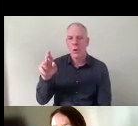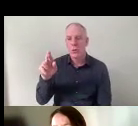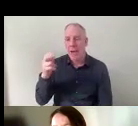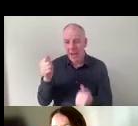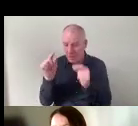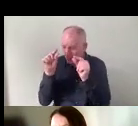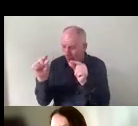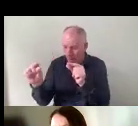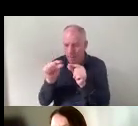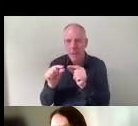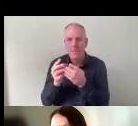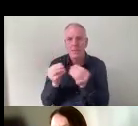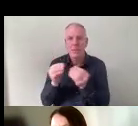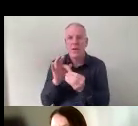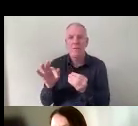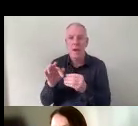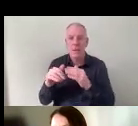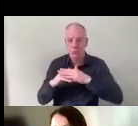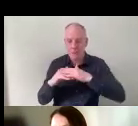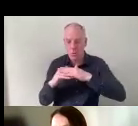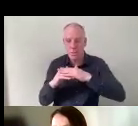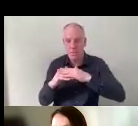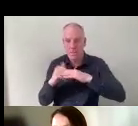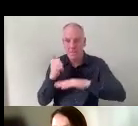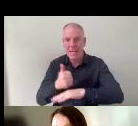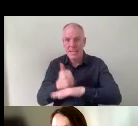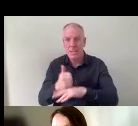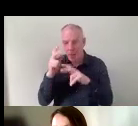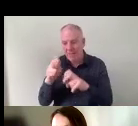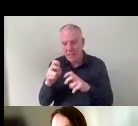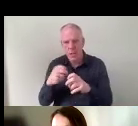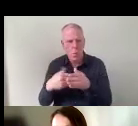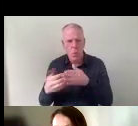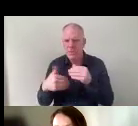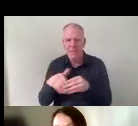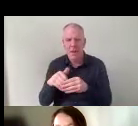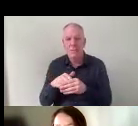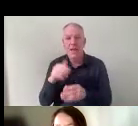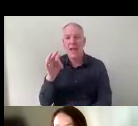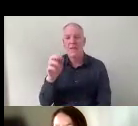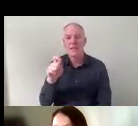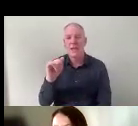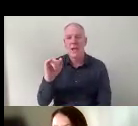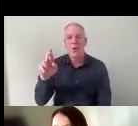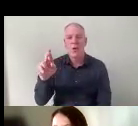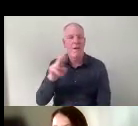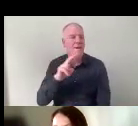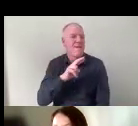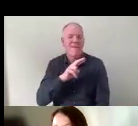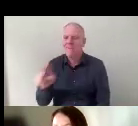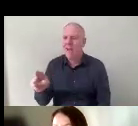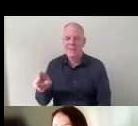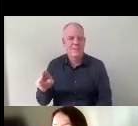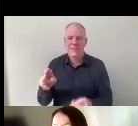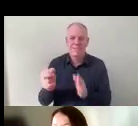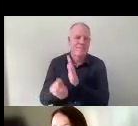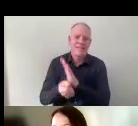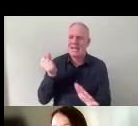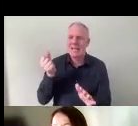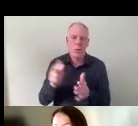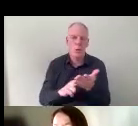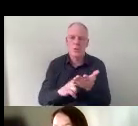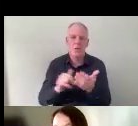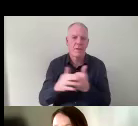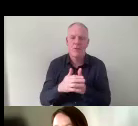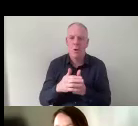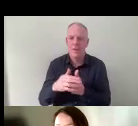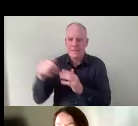of material from the ground layer and investigate the composition. Now, FTIR is not an elemental technique. It's a molecular technique, which means that it tells us the